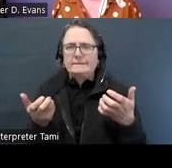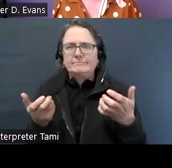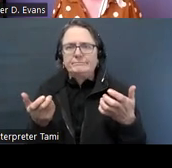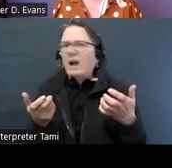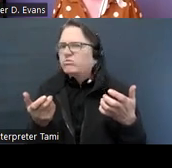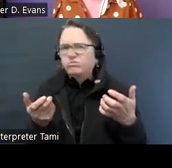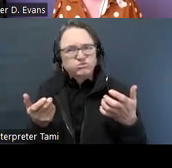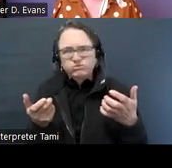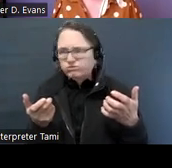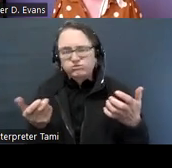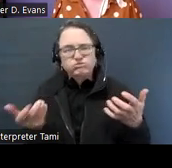of the patient themselves.